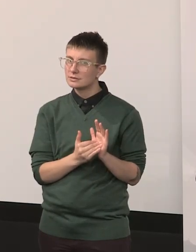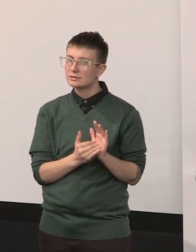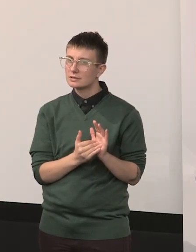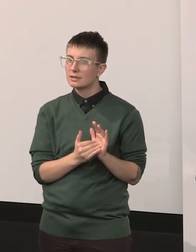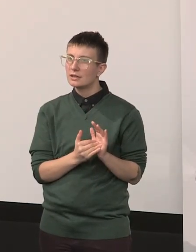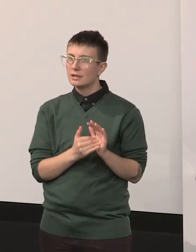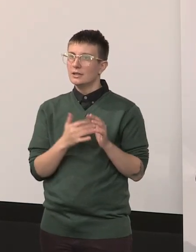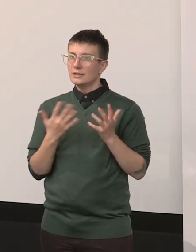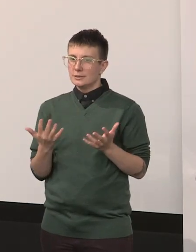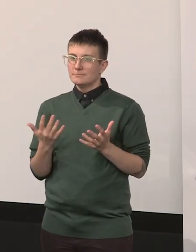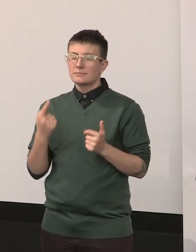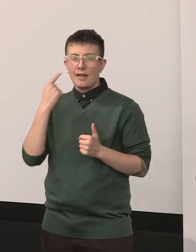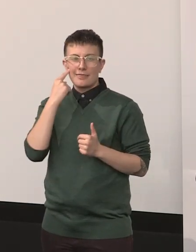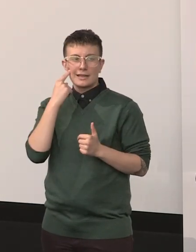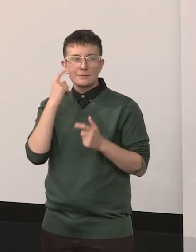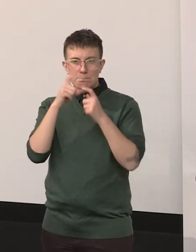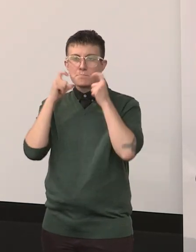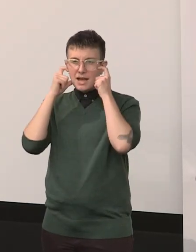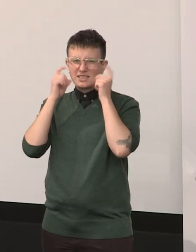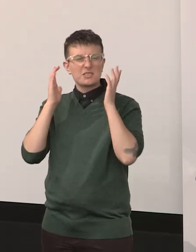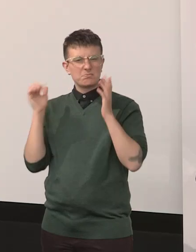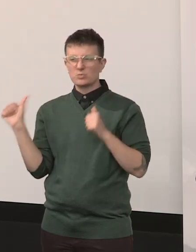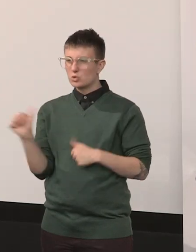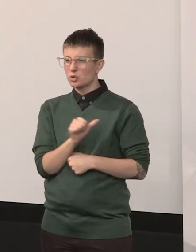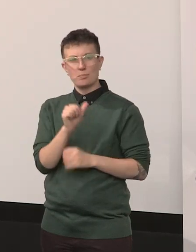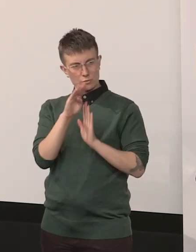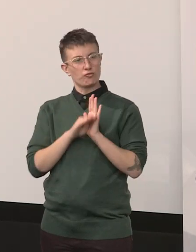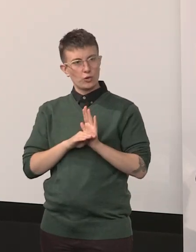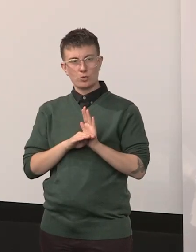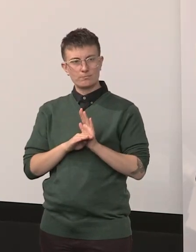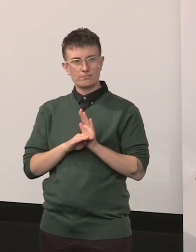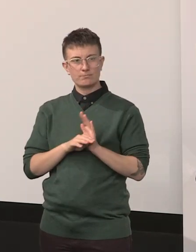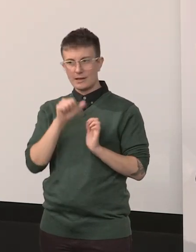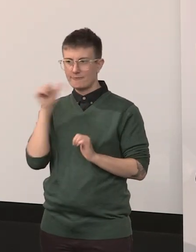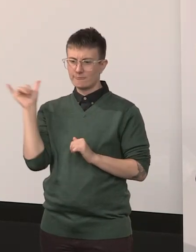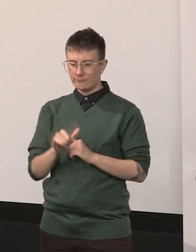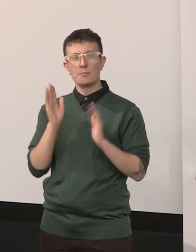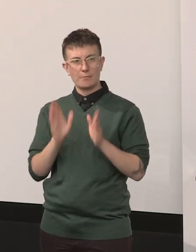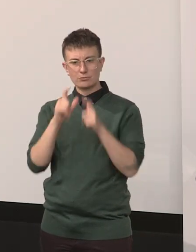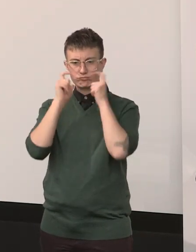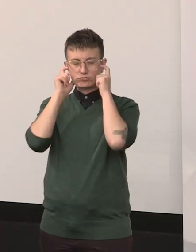advice from our infection prevention and control team was to make masks available. I felt it was important to